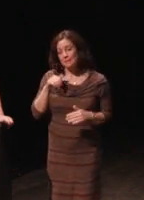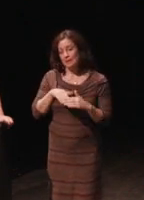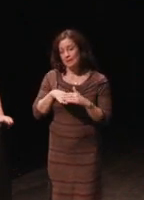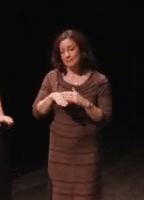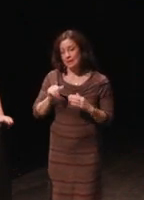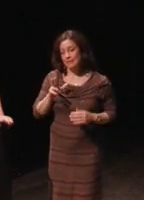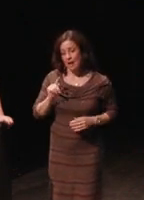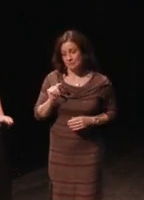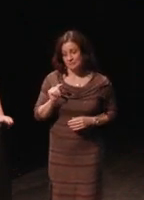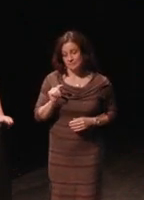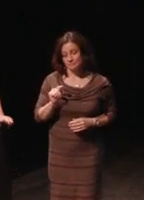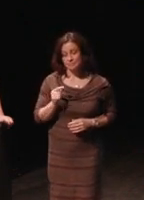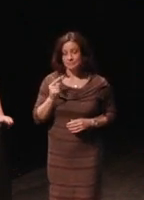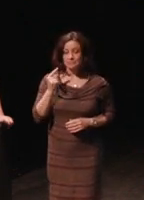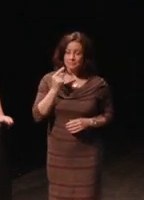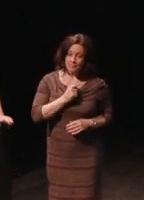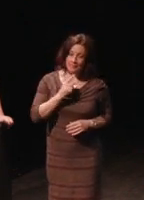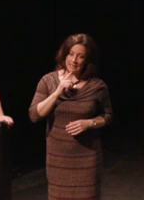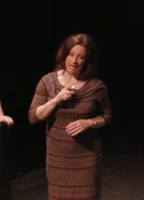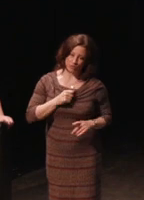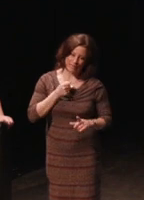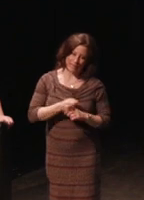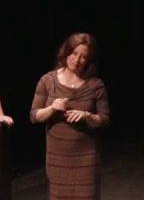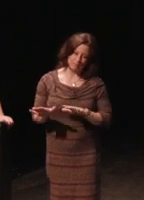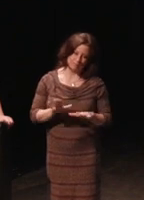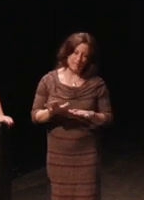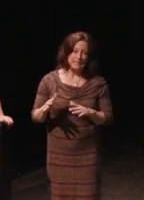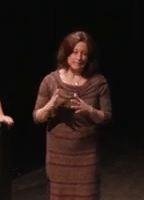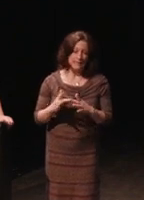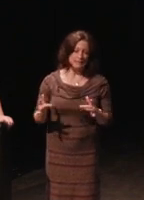This actually hit pretty much the same time as the announcement